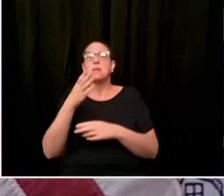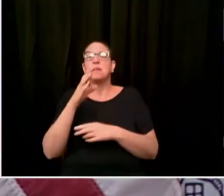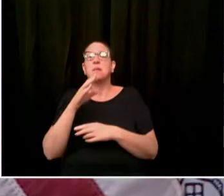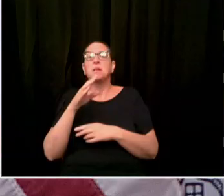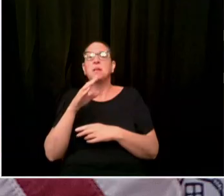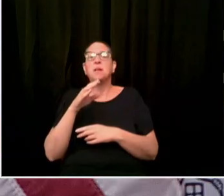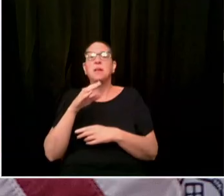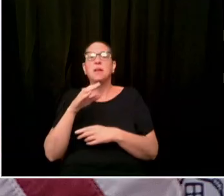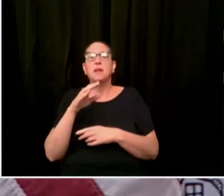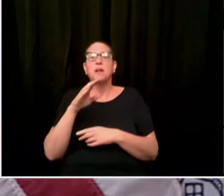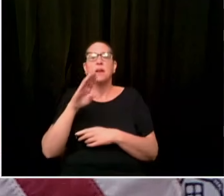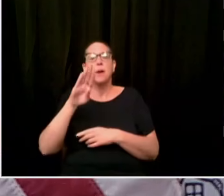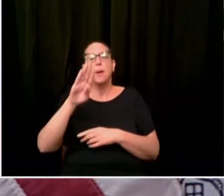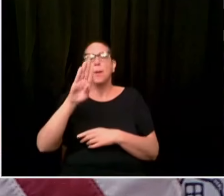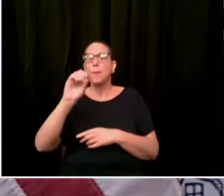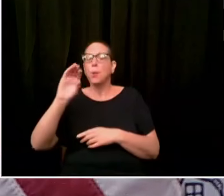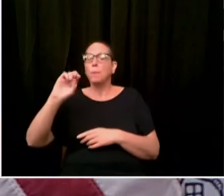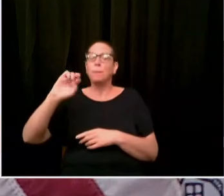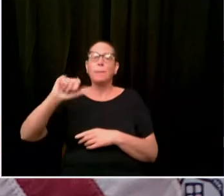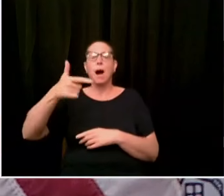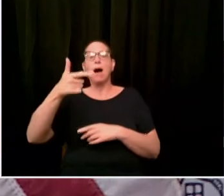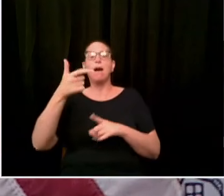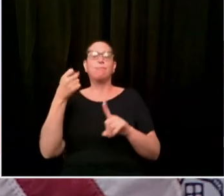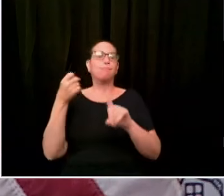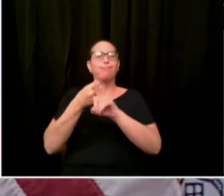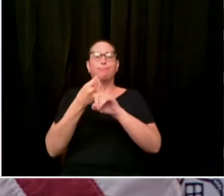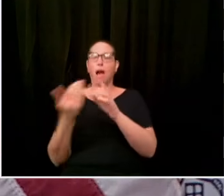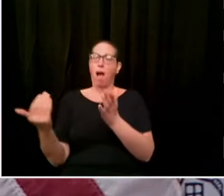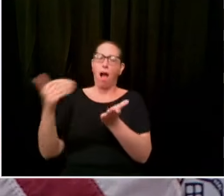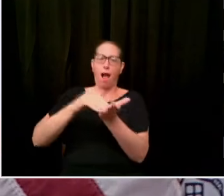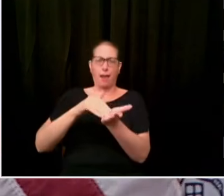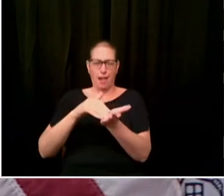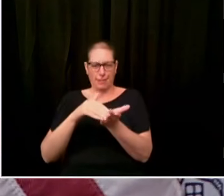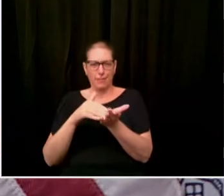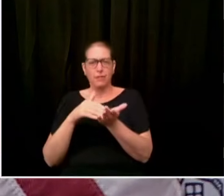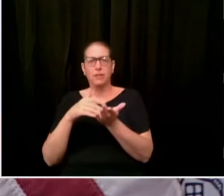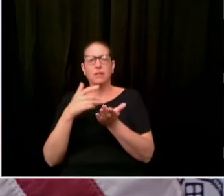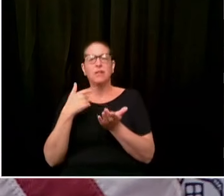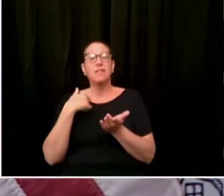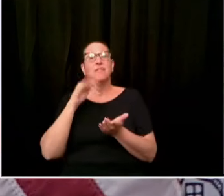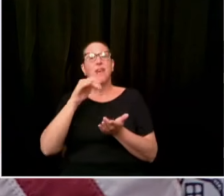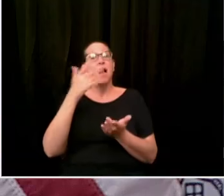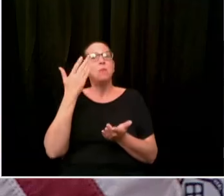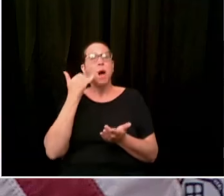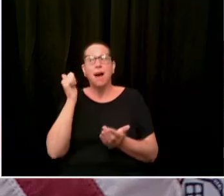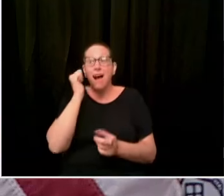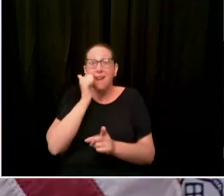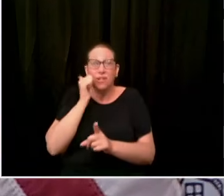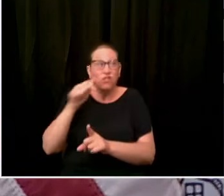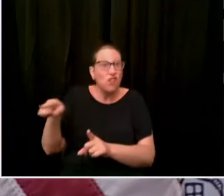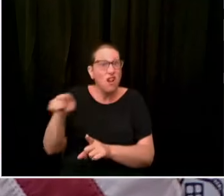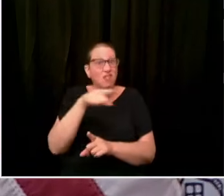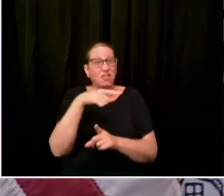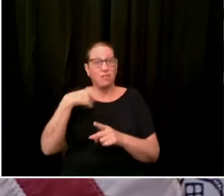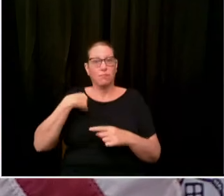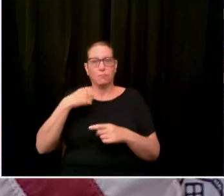QUESTION, WHAT I REFER TO AS THE BOOMERANG, THE DISEASE REASSERTING, WE ARE EVERY DAY CONCERNED TO STOP